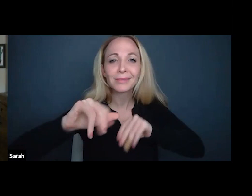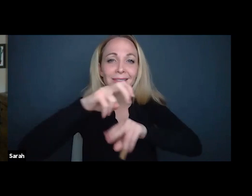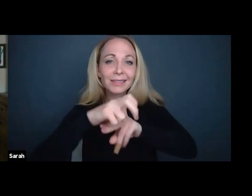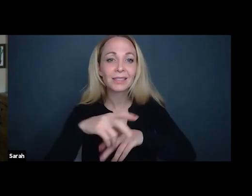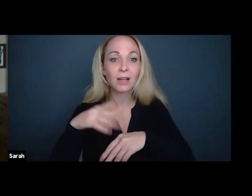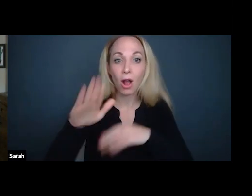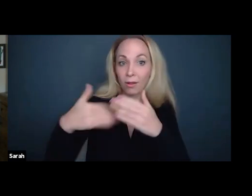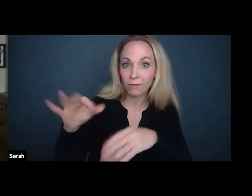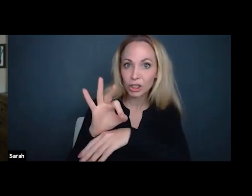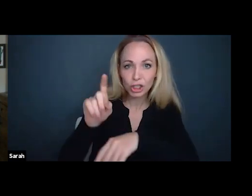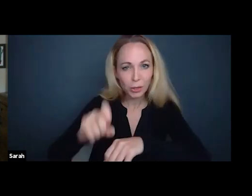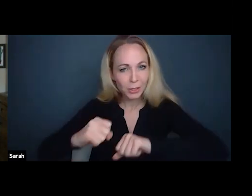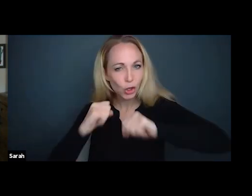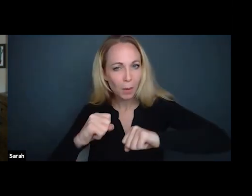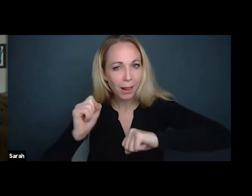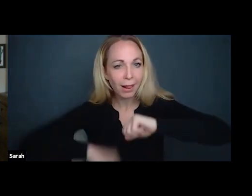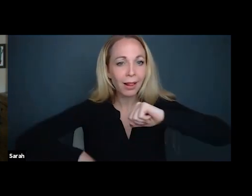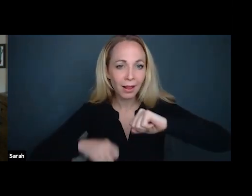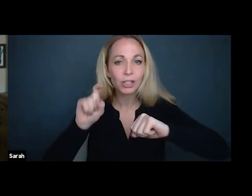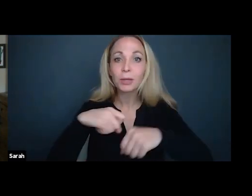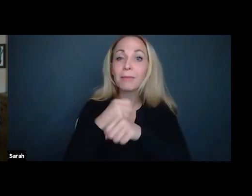Furnishings should be durable and made with good materials so that they last.